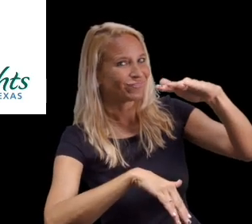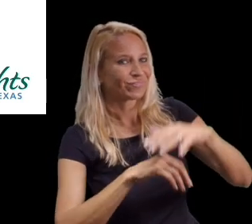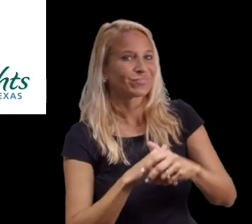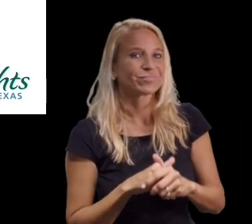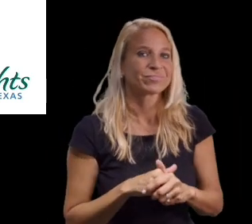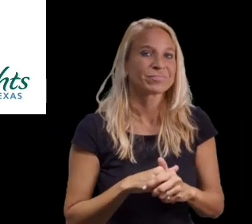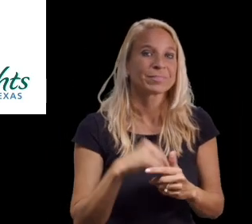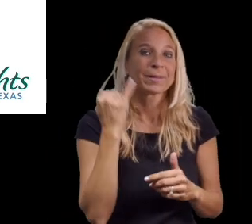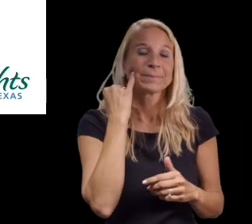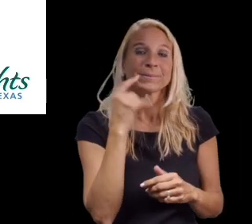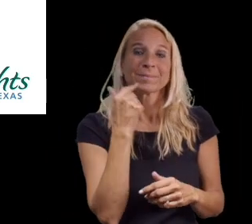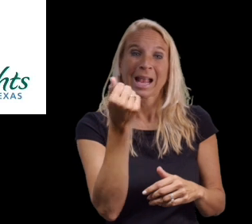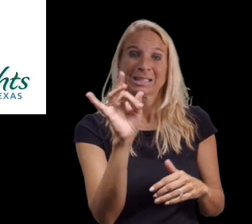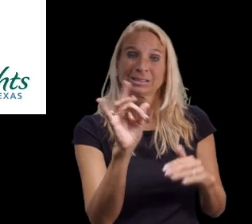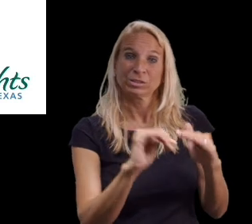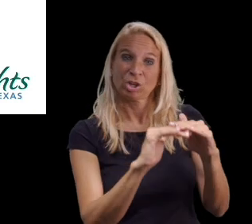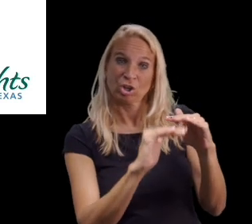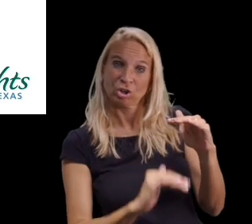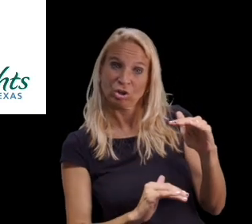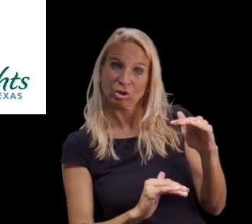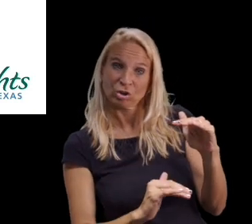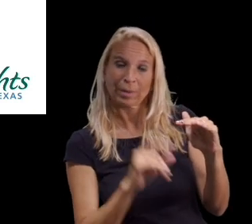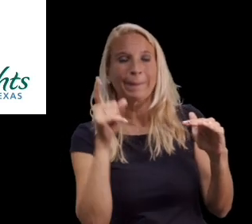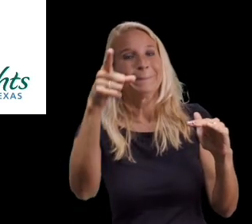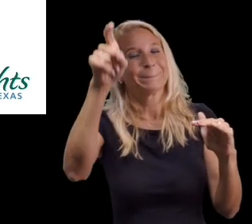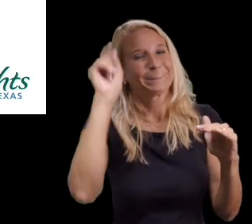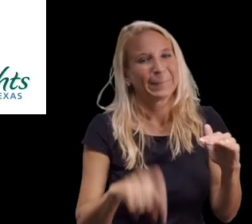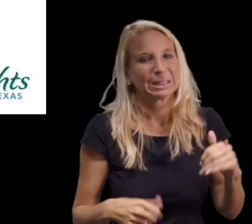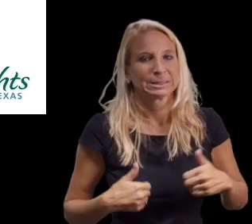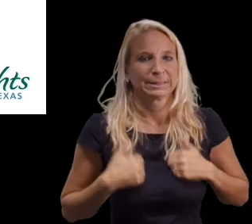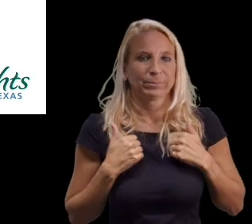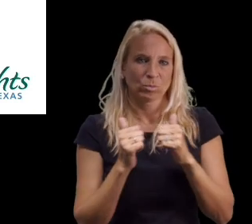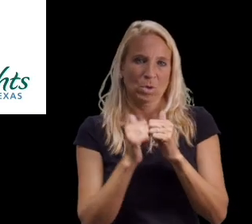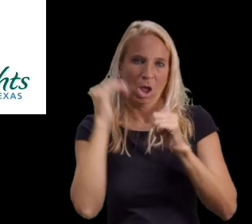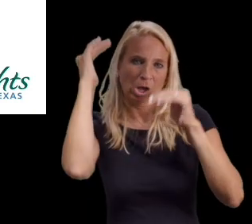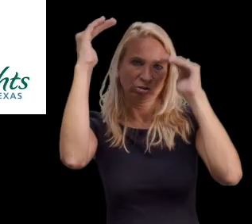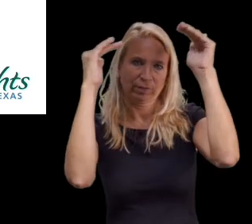If they're younger than the age of 18, the child must be living with an adult family member